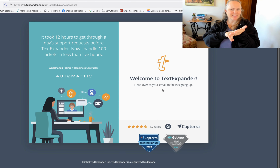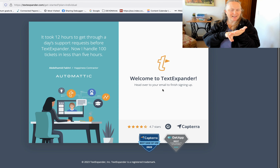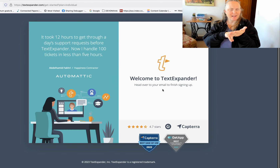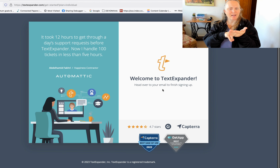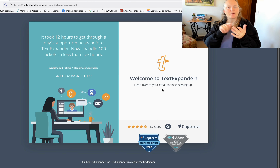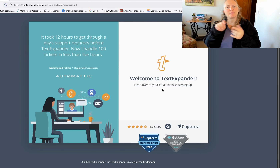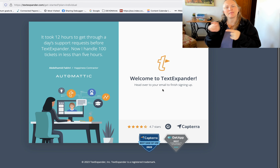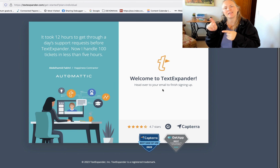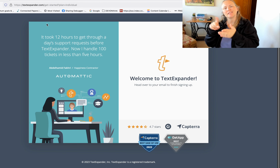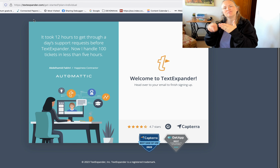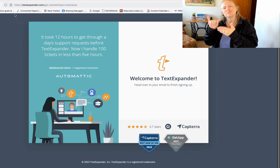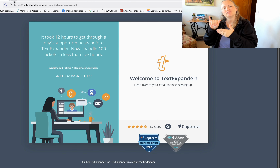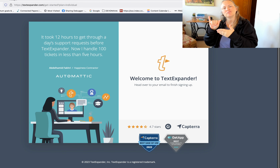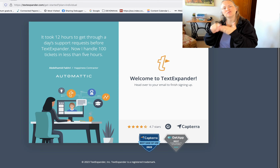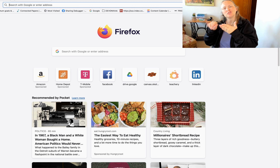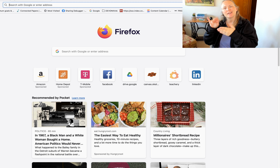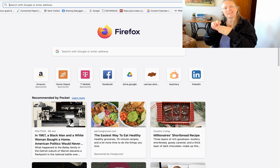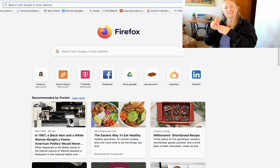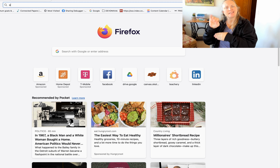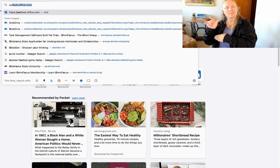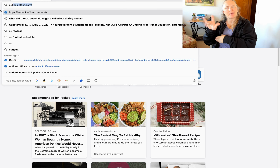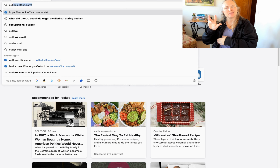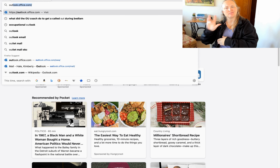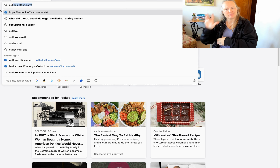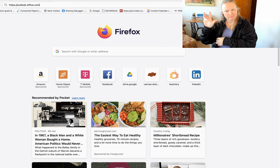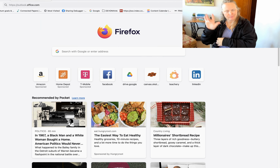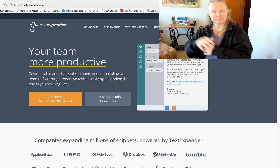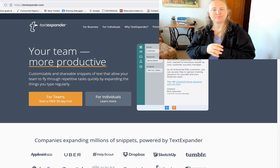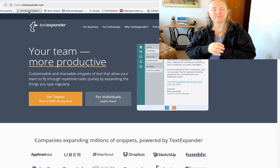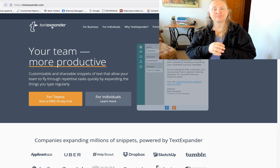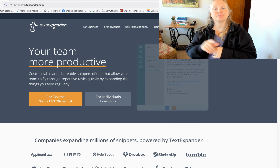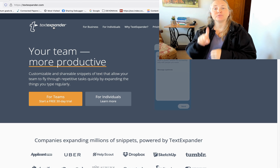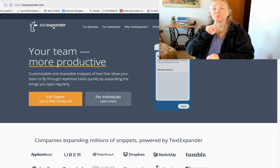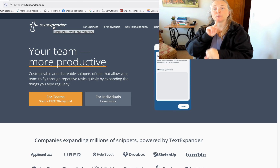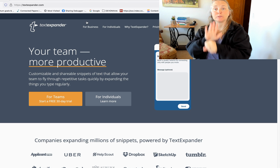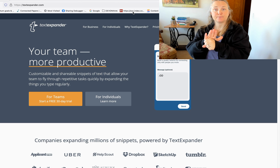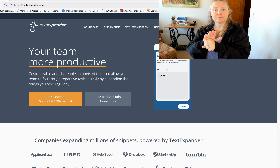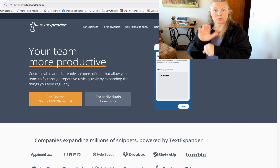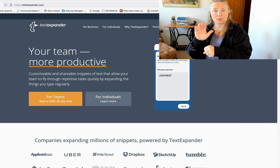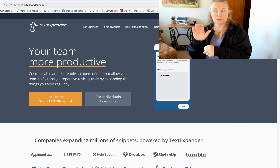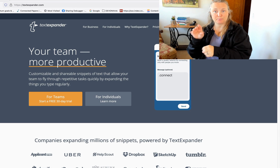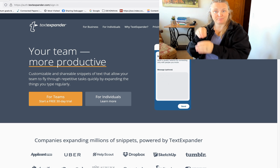Head over to your email to finish signing up. Once you've confirmed your account.